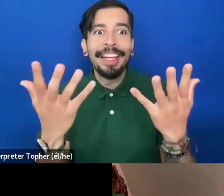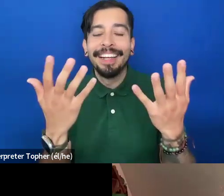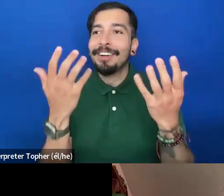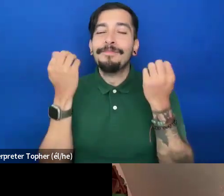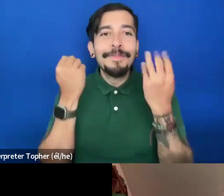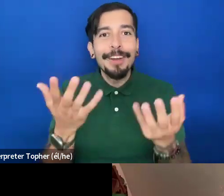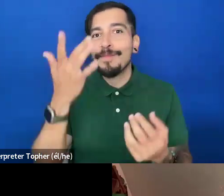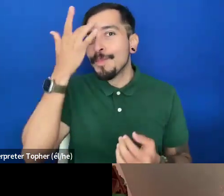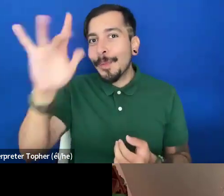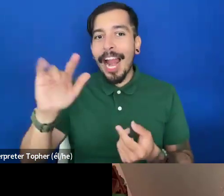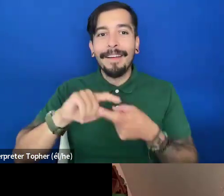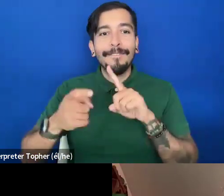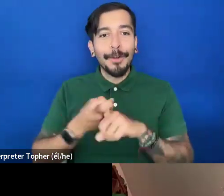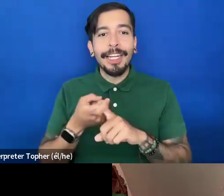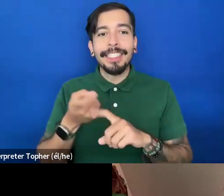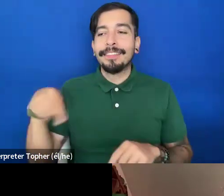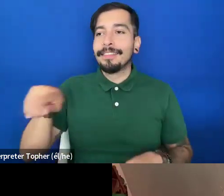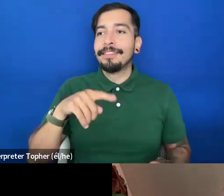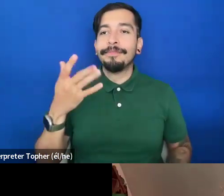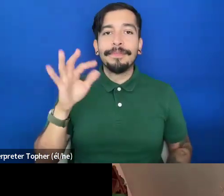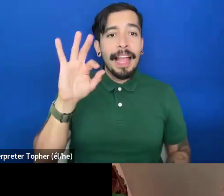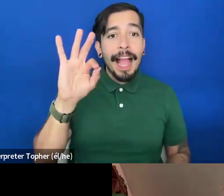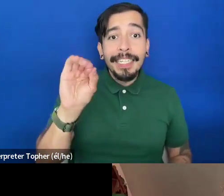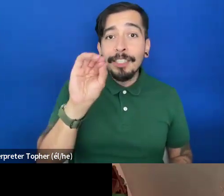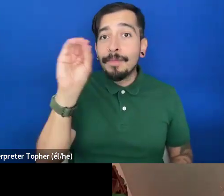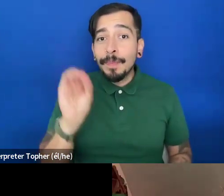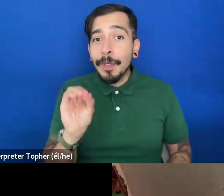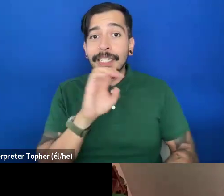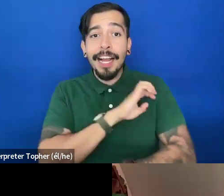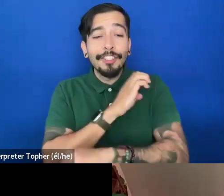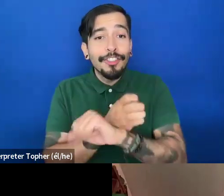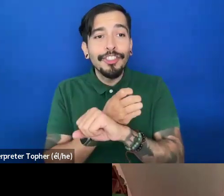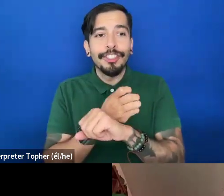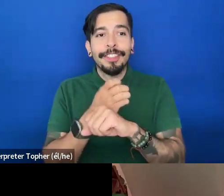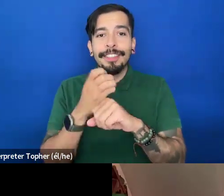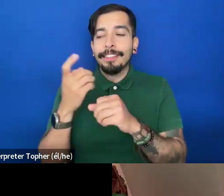help me bathroom tomorrow? How am I gonna shower tonight? Grab my caregiver sick. This state just cut all my funding."